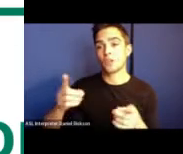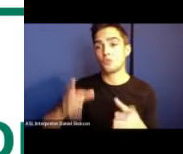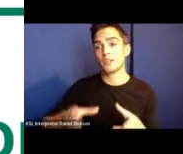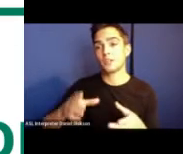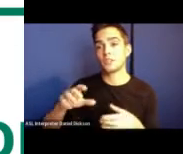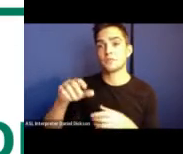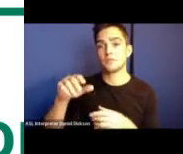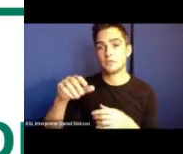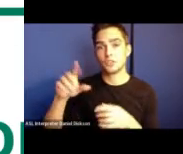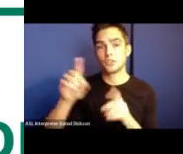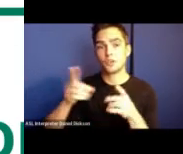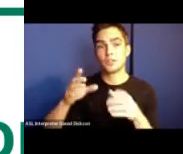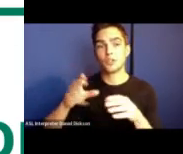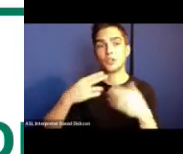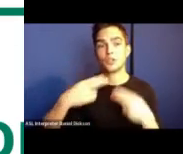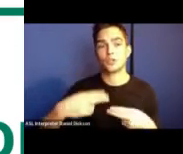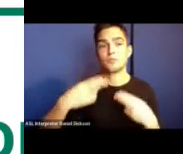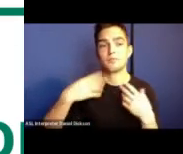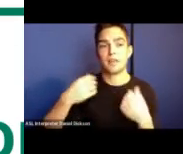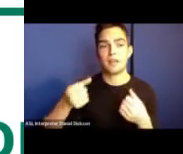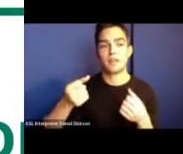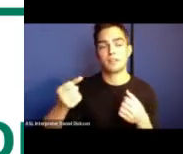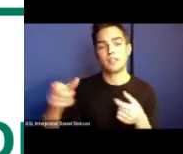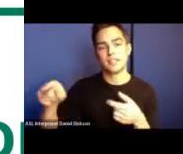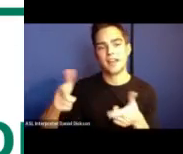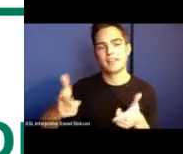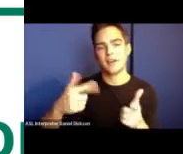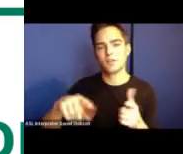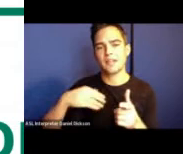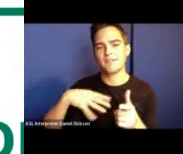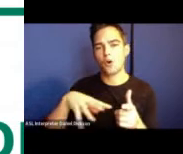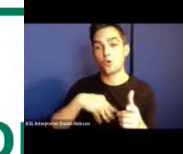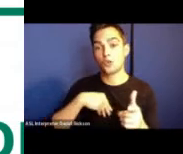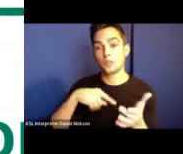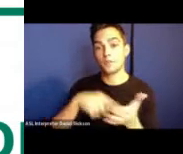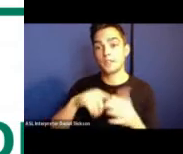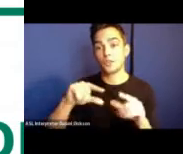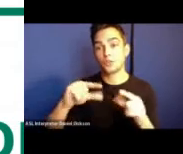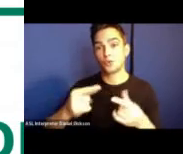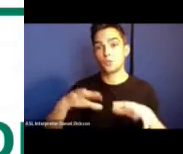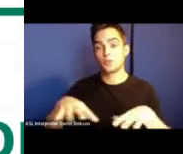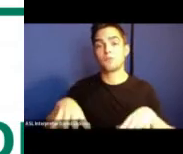Mental Health did was really allow us to have ownership of this group. In the very